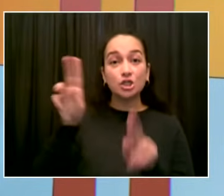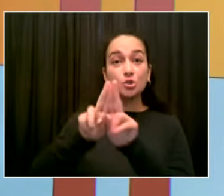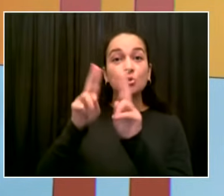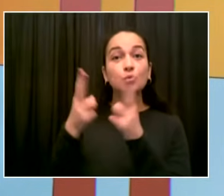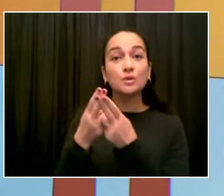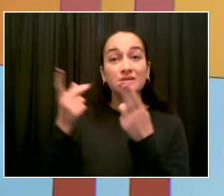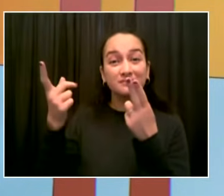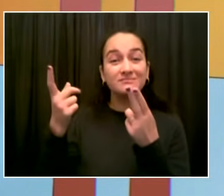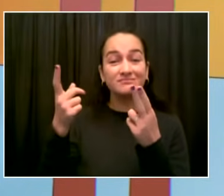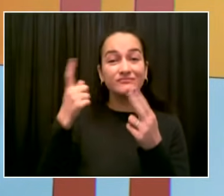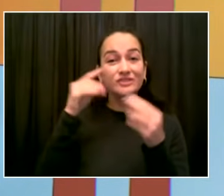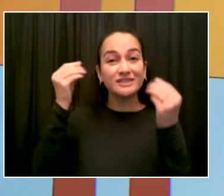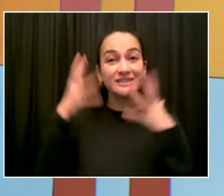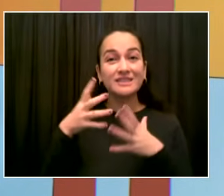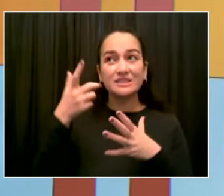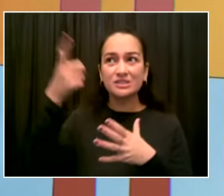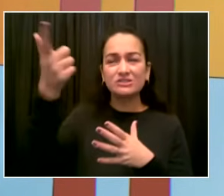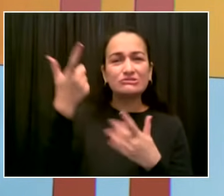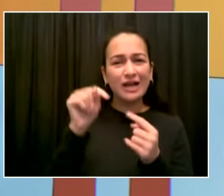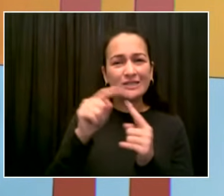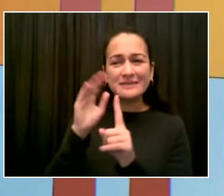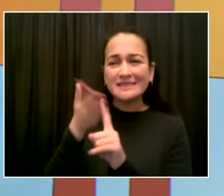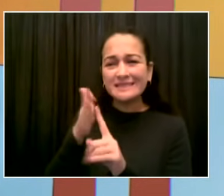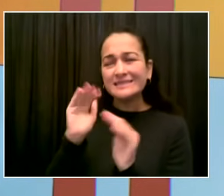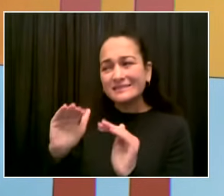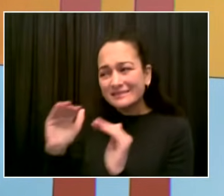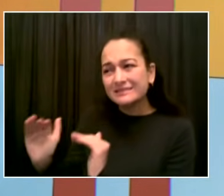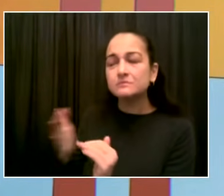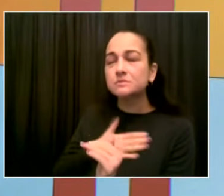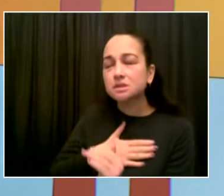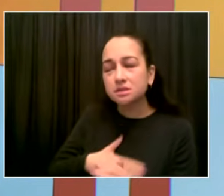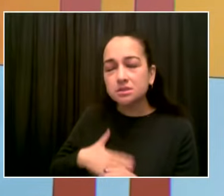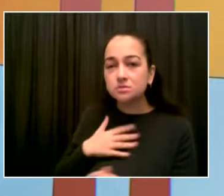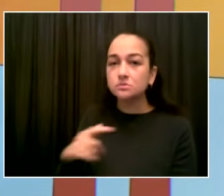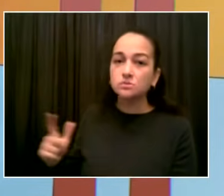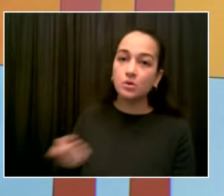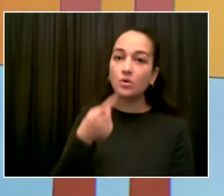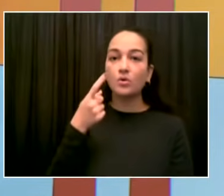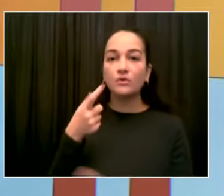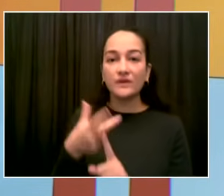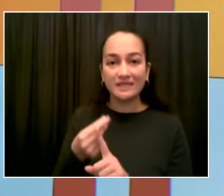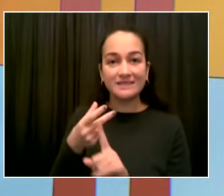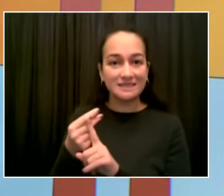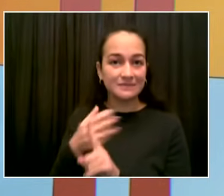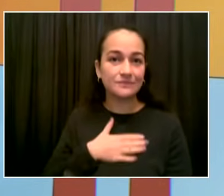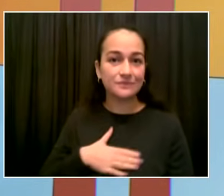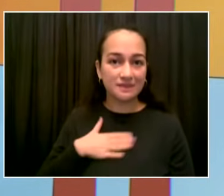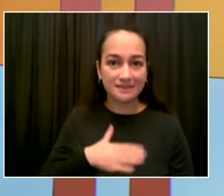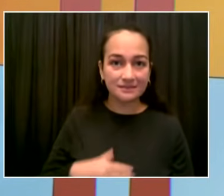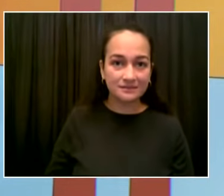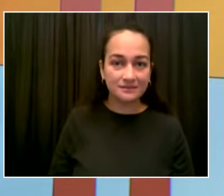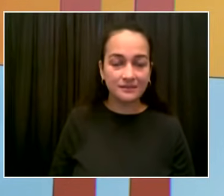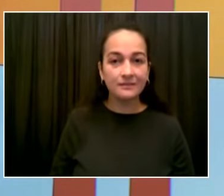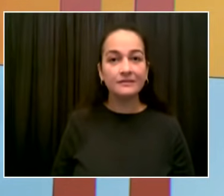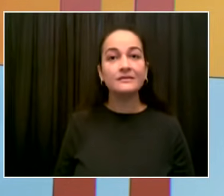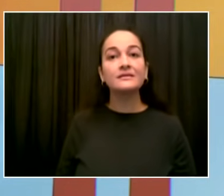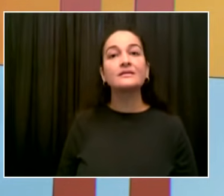TRY TO SUPPORT IT, MAKE IT EASIER. I'M CERTAIN WE'RE GOING TO HIT THE MARK WE HAVE TO HIT BECAUSE